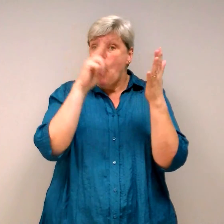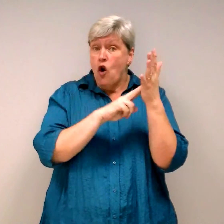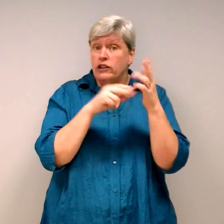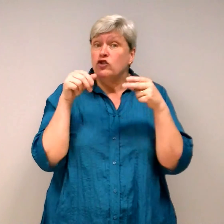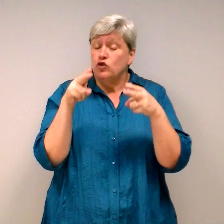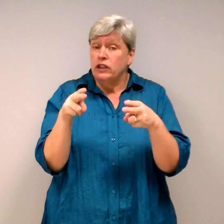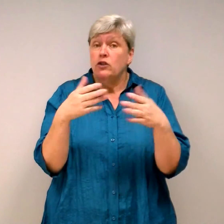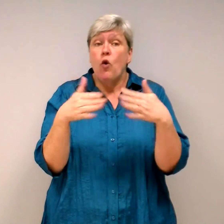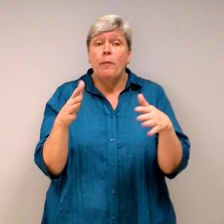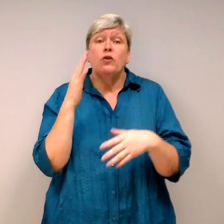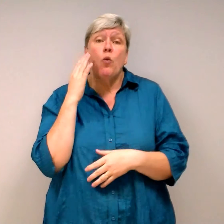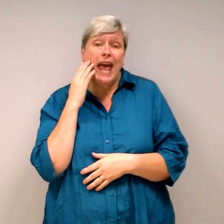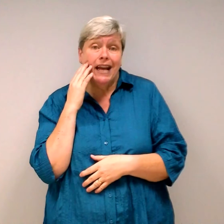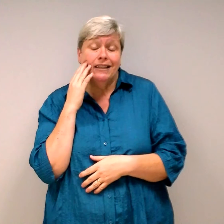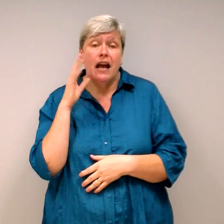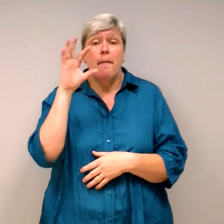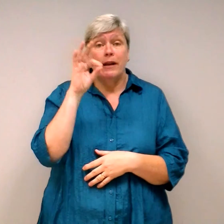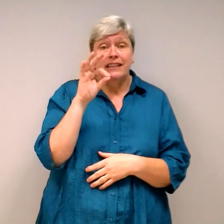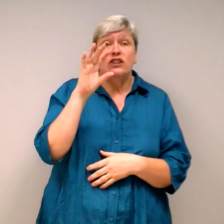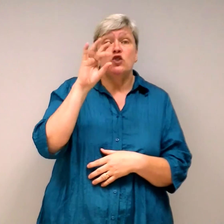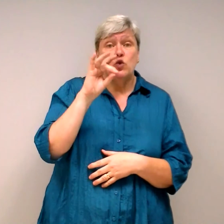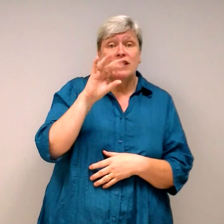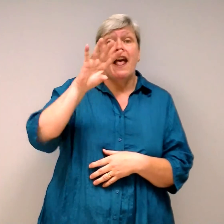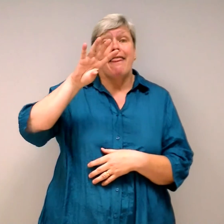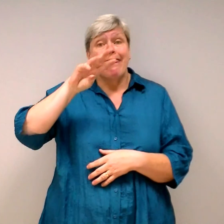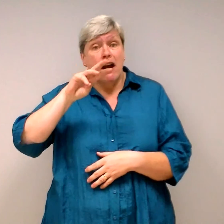Monday, Tuesday, Thursday and Fridays